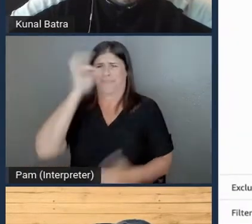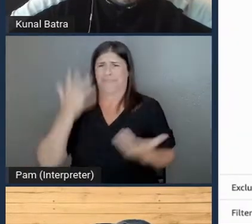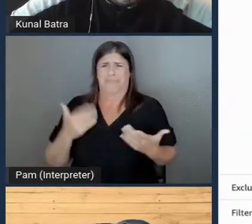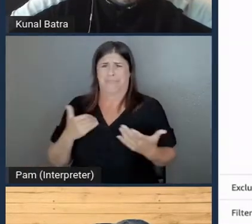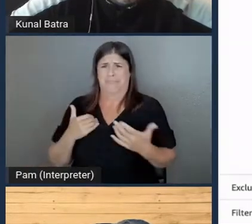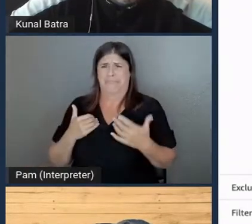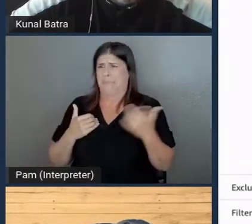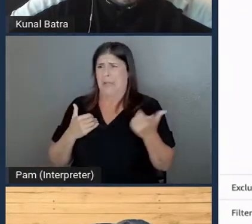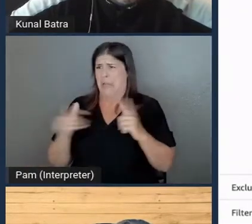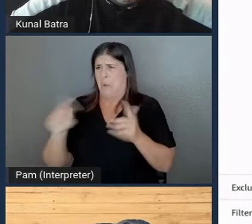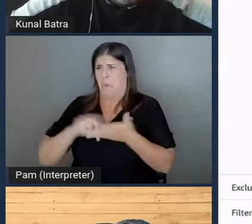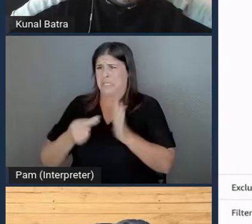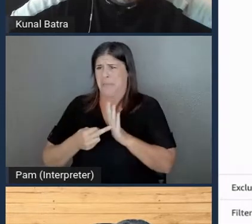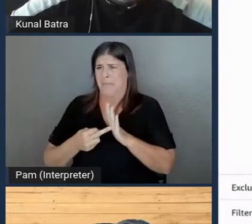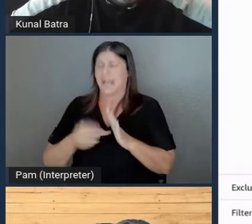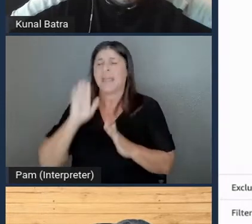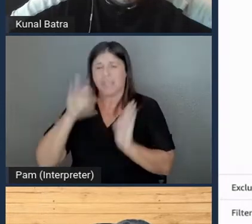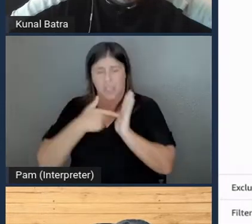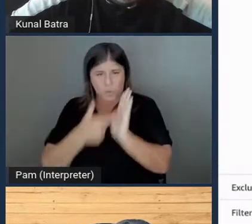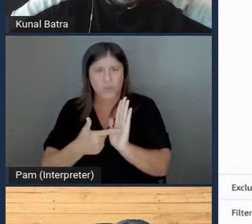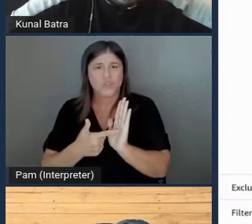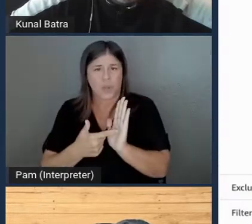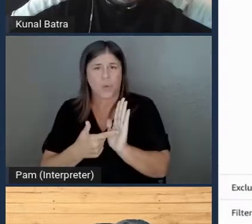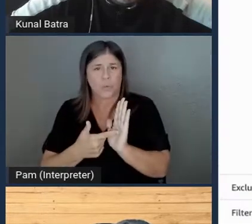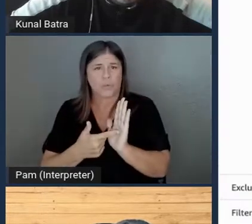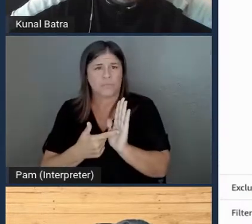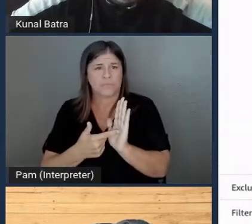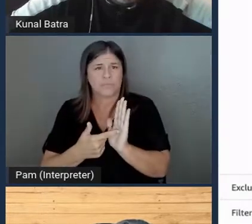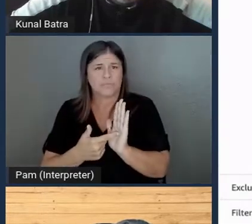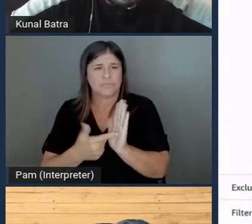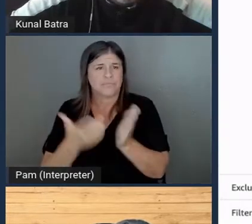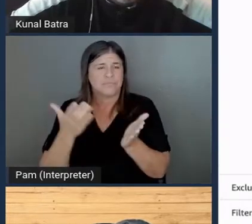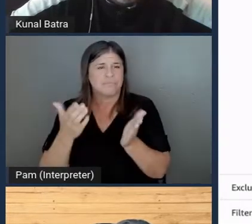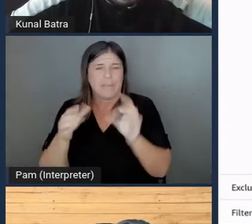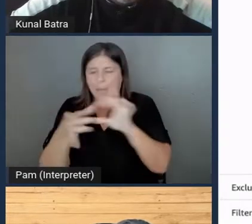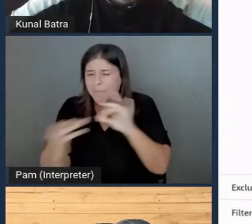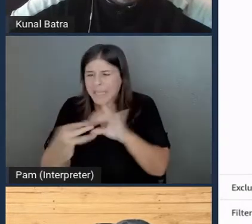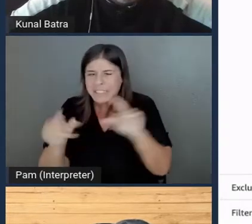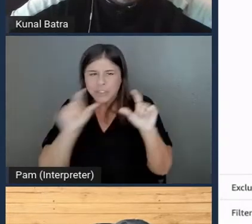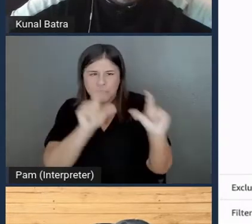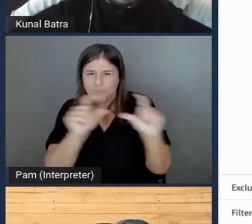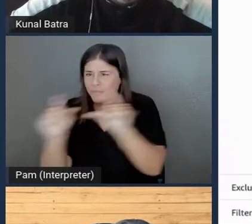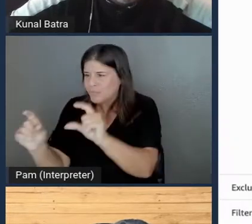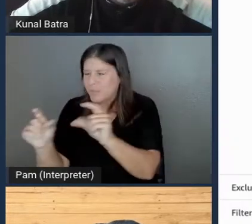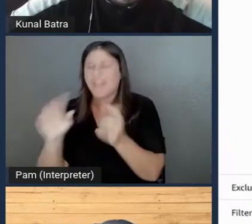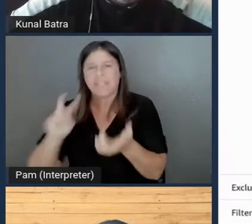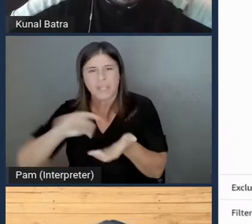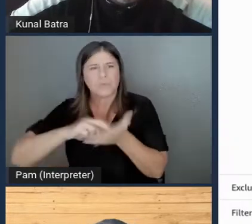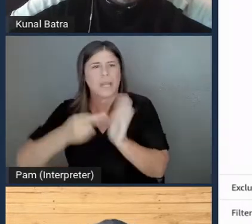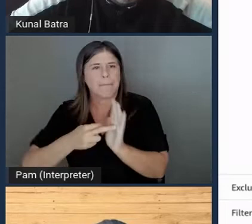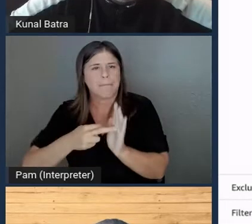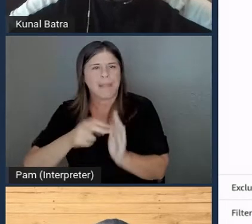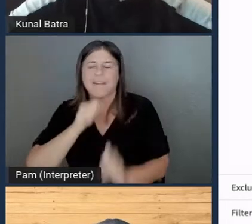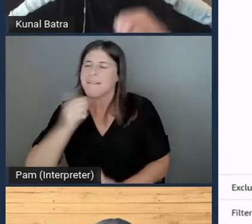we also show it to you by showing you a small message. And that's what I meant by not having to understand